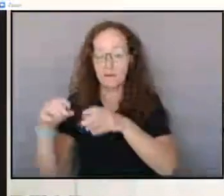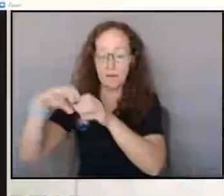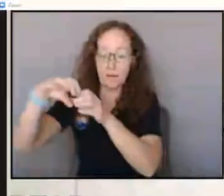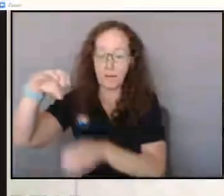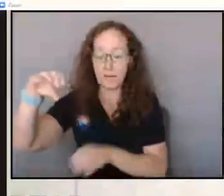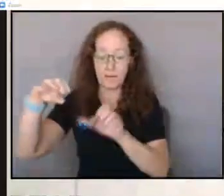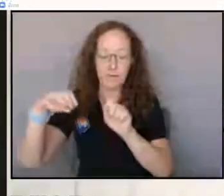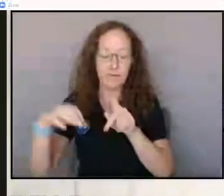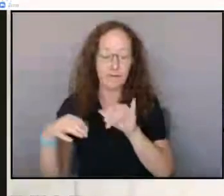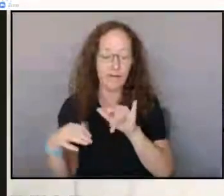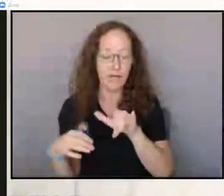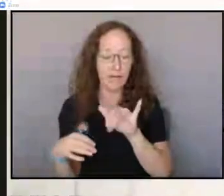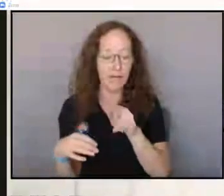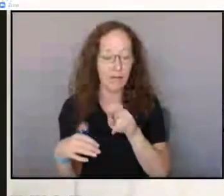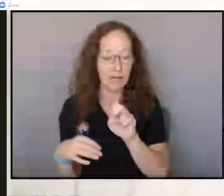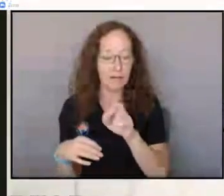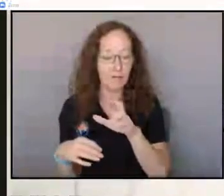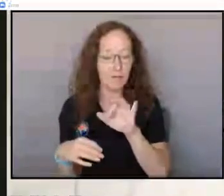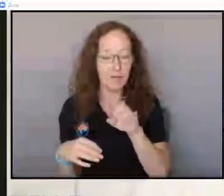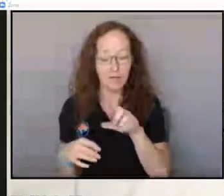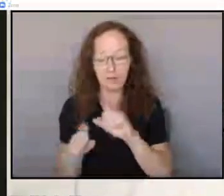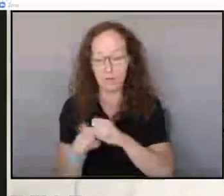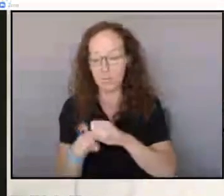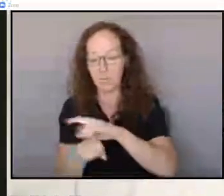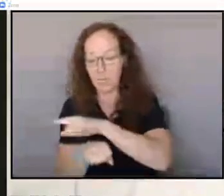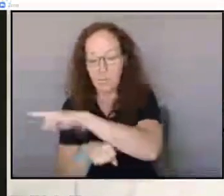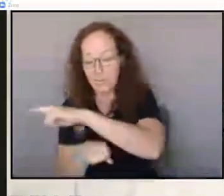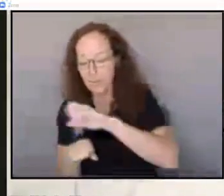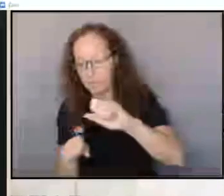EVERYTHING LOOKS REALLY GOOD FROM BARILLAS ROAD ALL THE